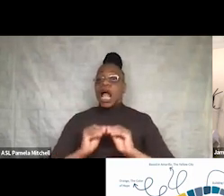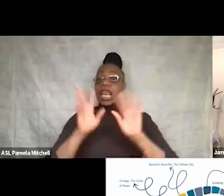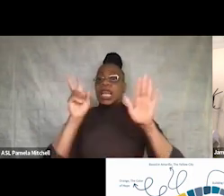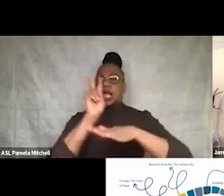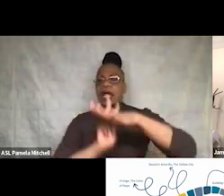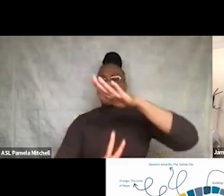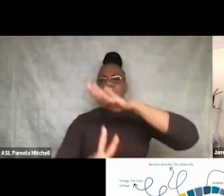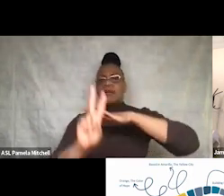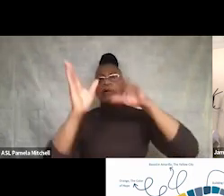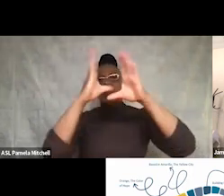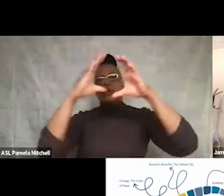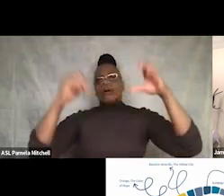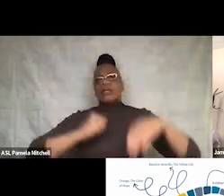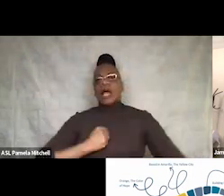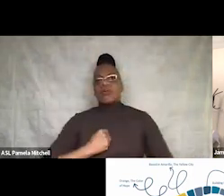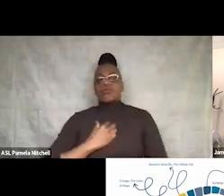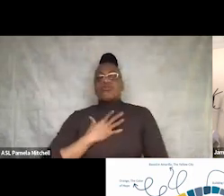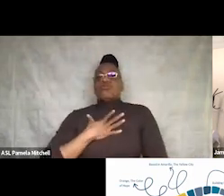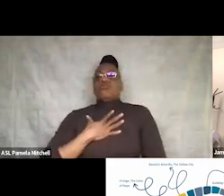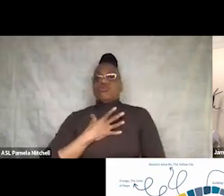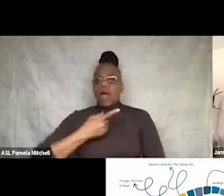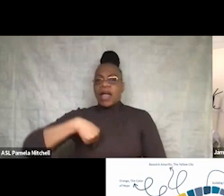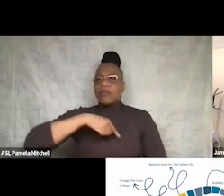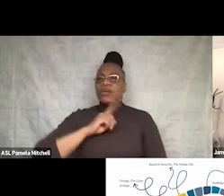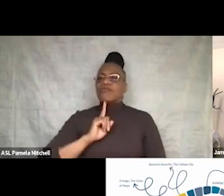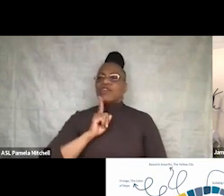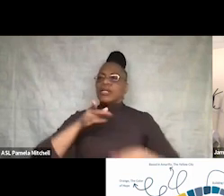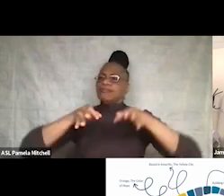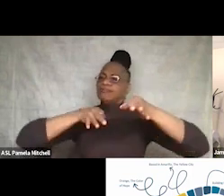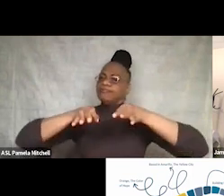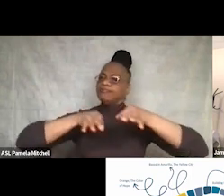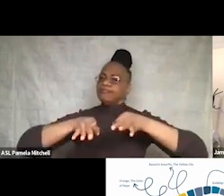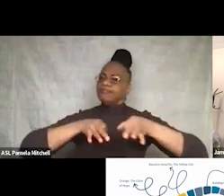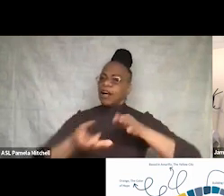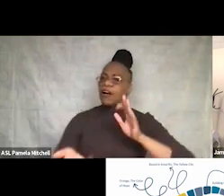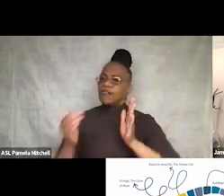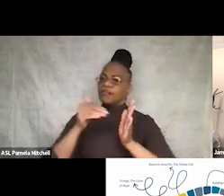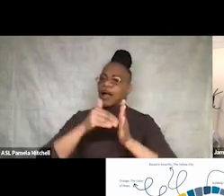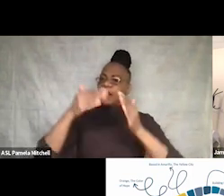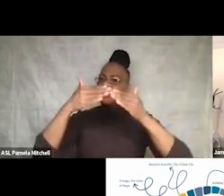And we've been articulating this vision of a rehousing infrastructure and what that might look like,